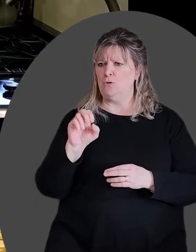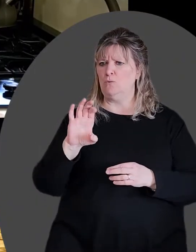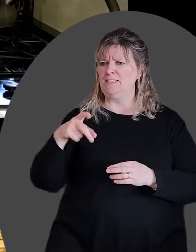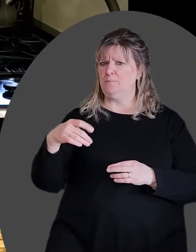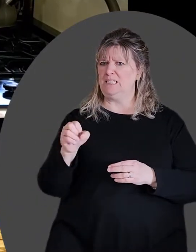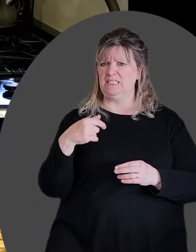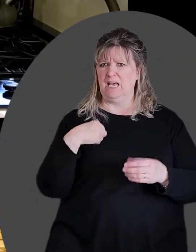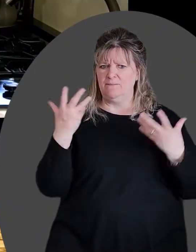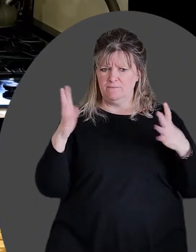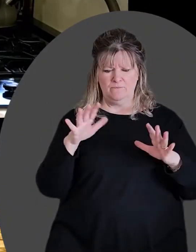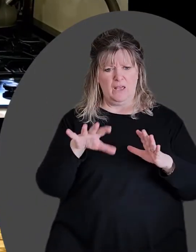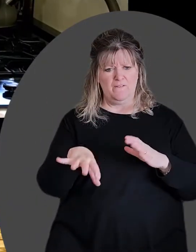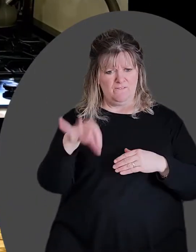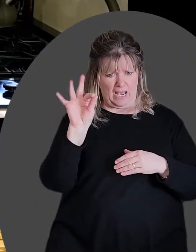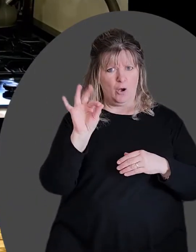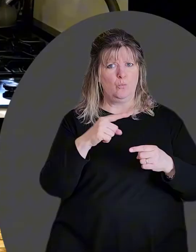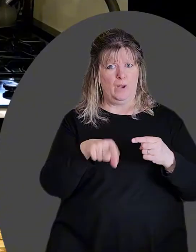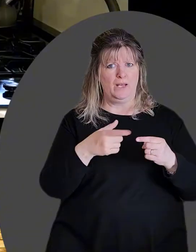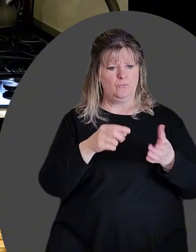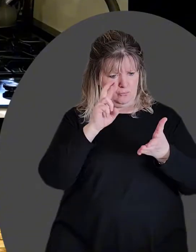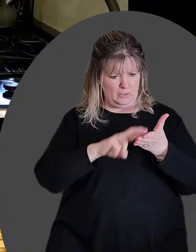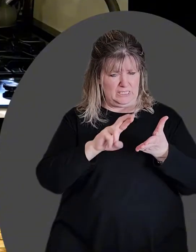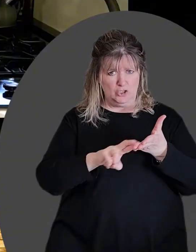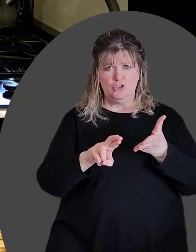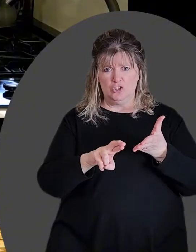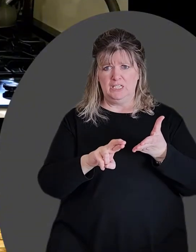when I was researching this this uh receipt